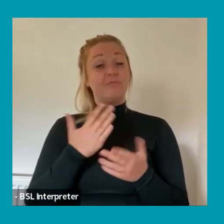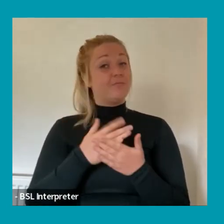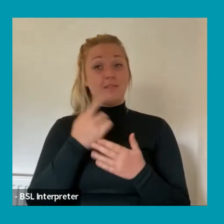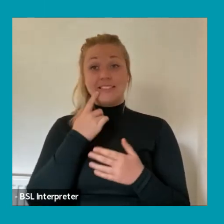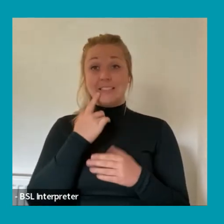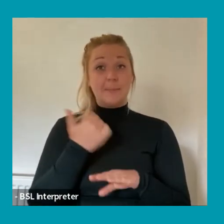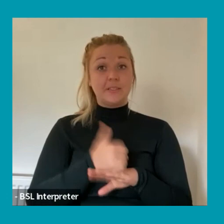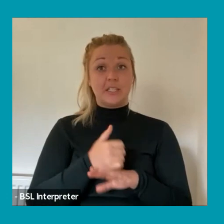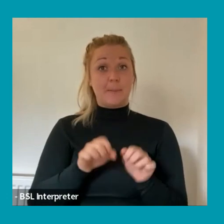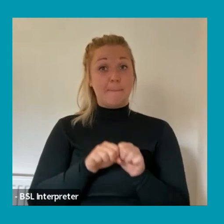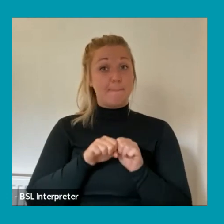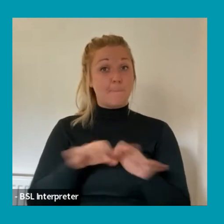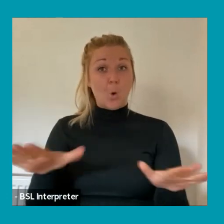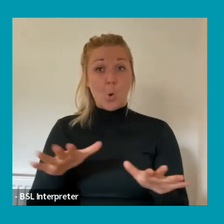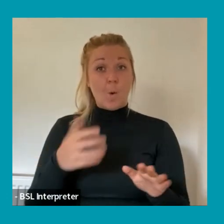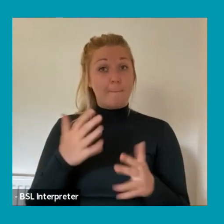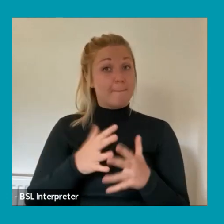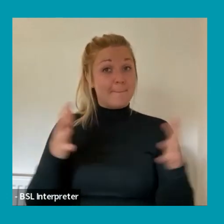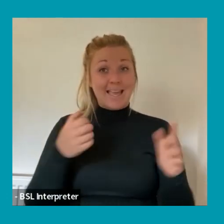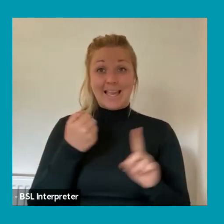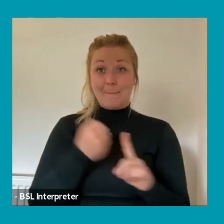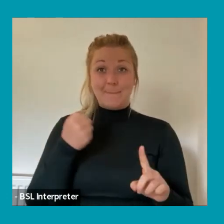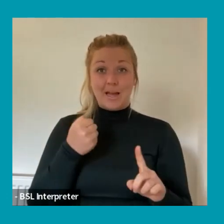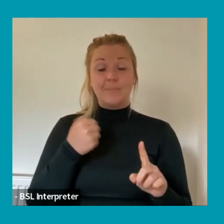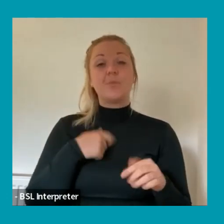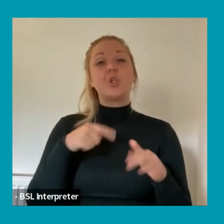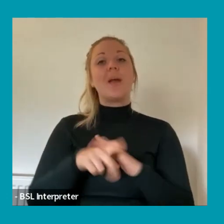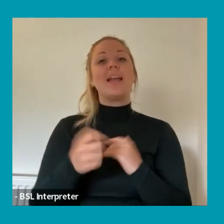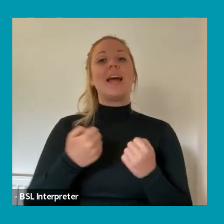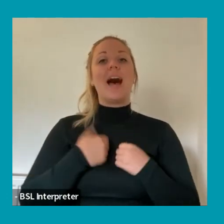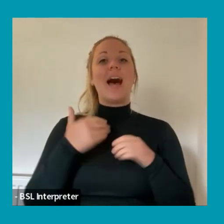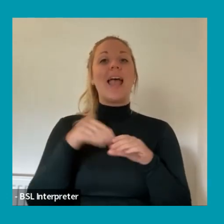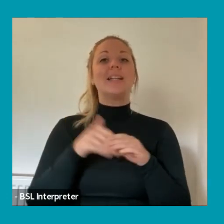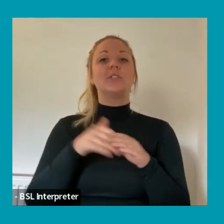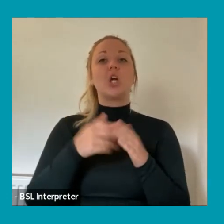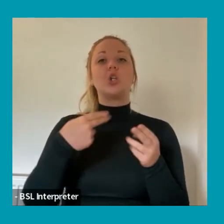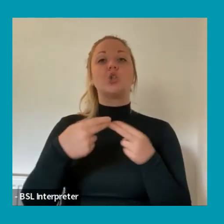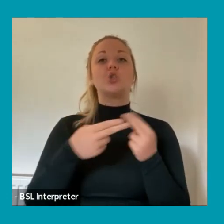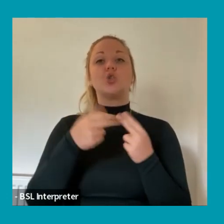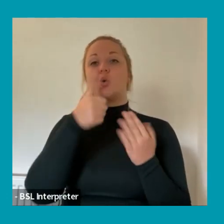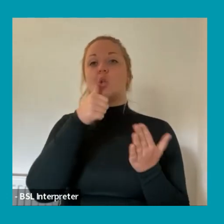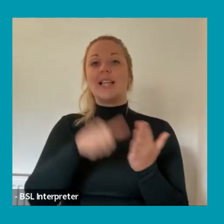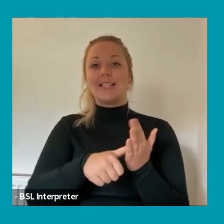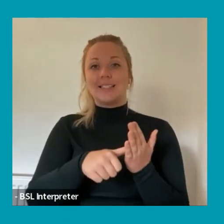So in our internal newsletters and communications we have a "hello, my name is" feature.